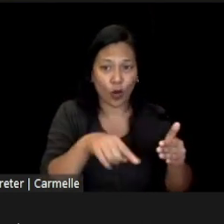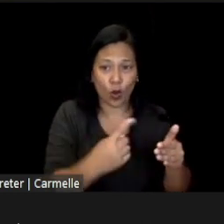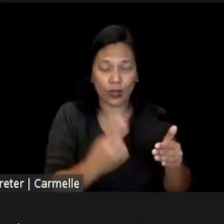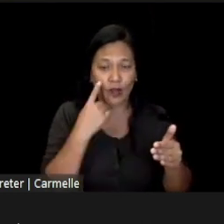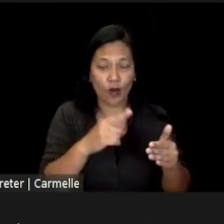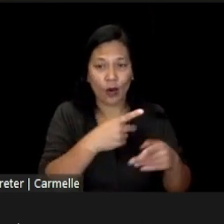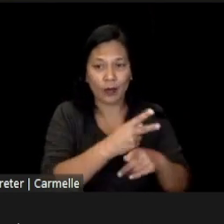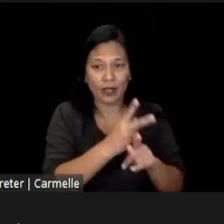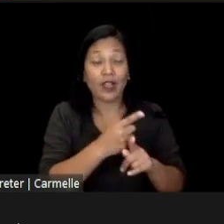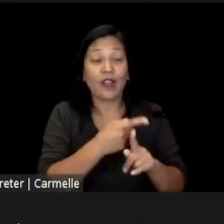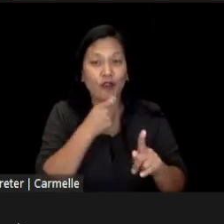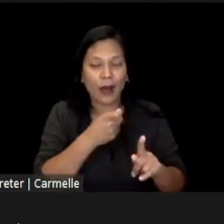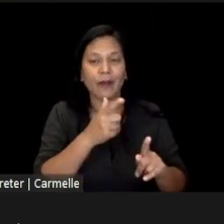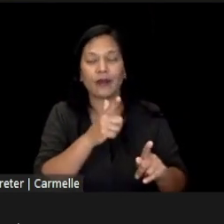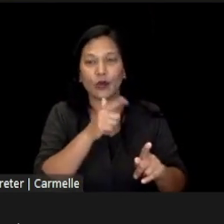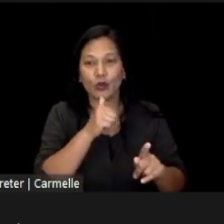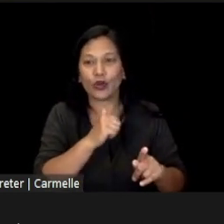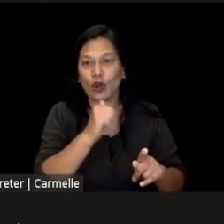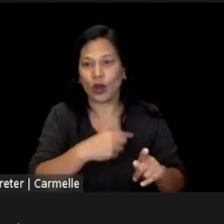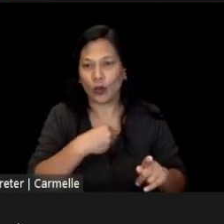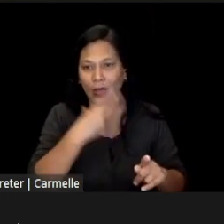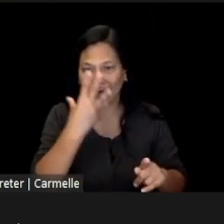to producers from racialized groups and indigenous producers.